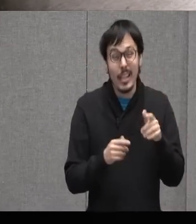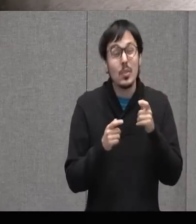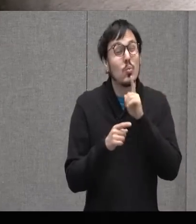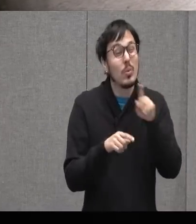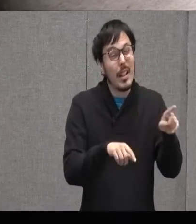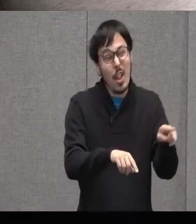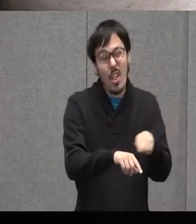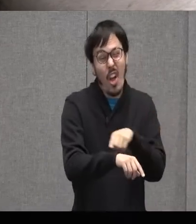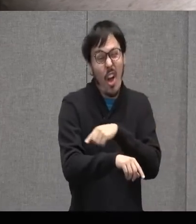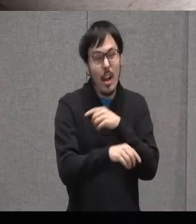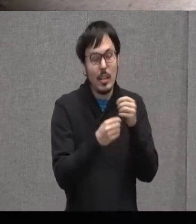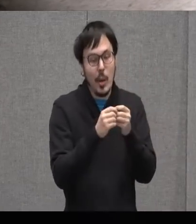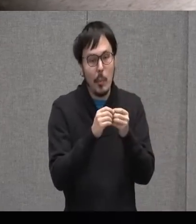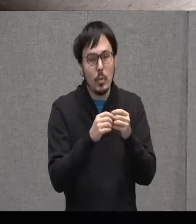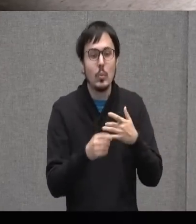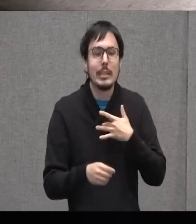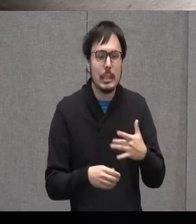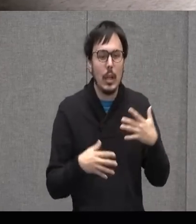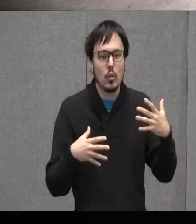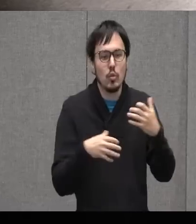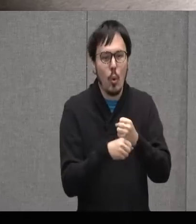So you usually shorten it to 3.14.